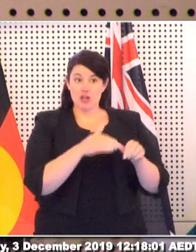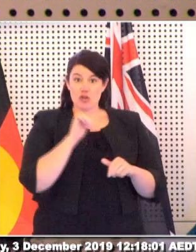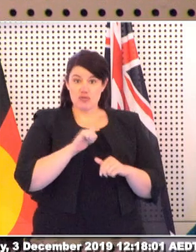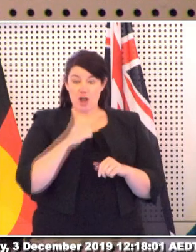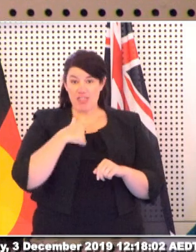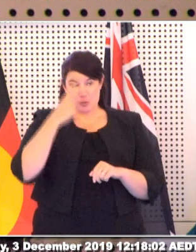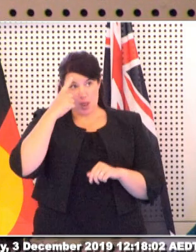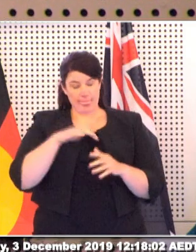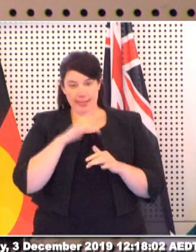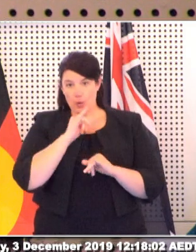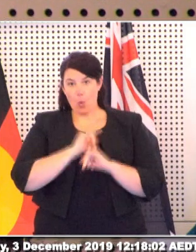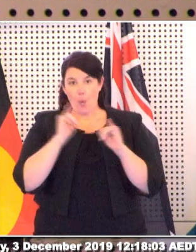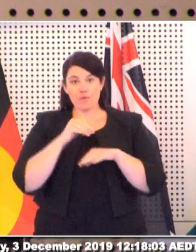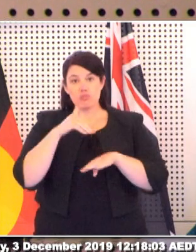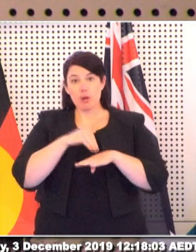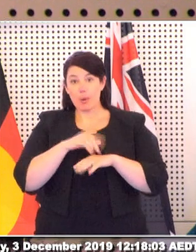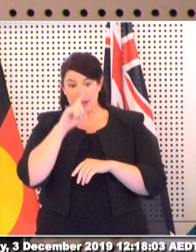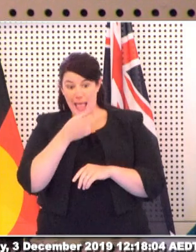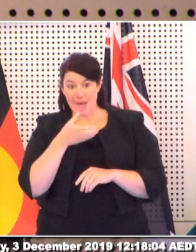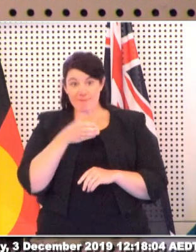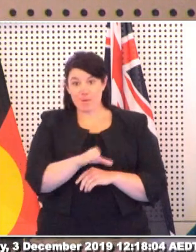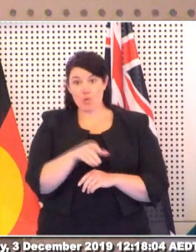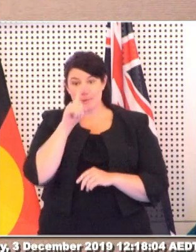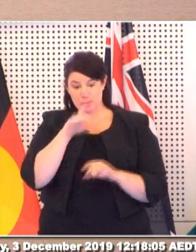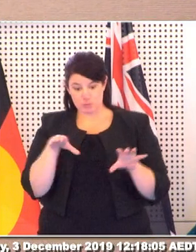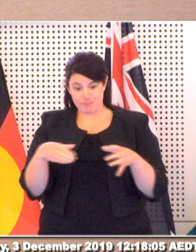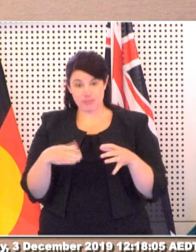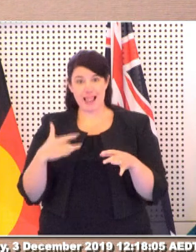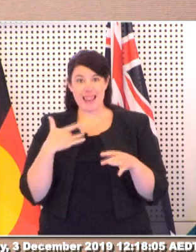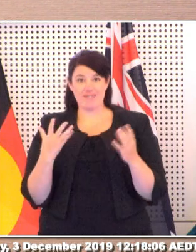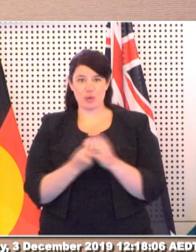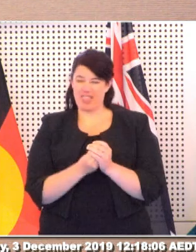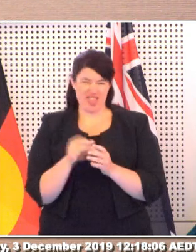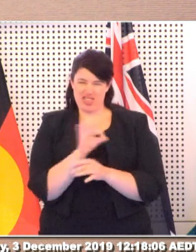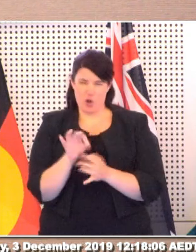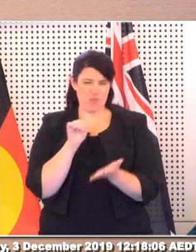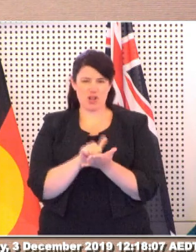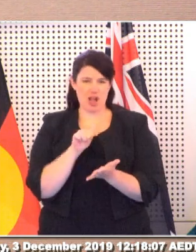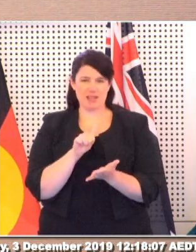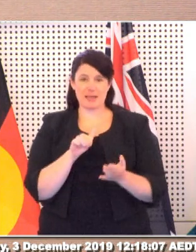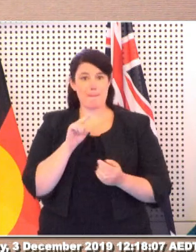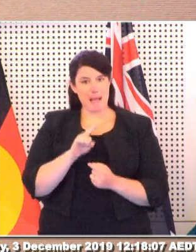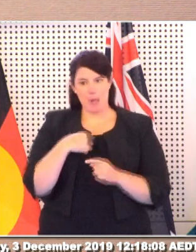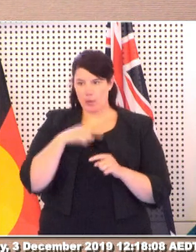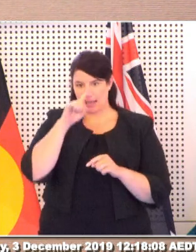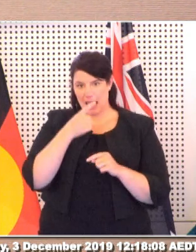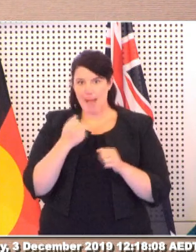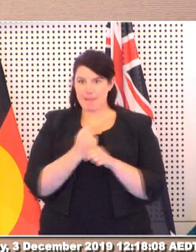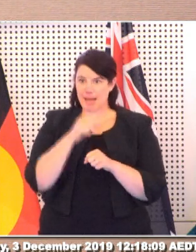We can’t force people to live together. That’s not right. But we can’t isolate people either.